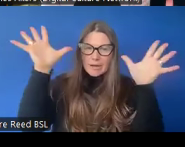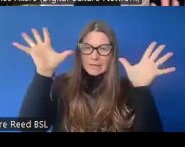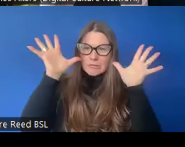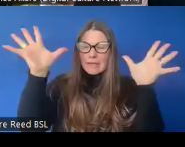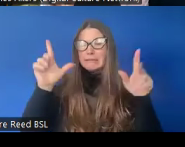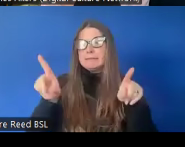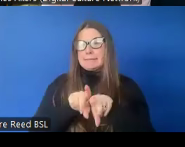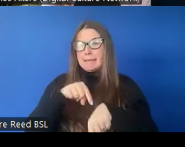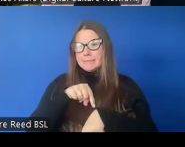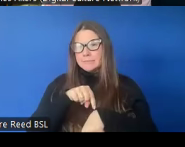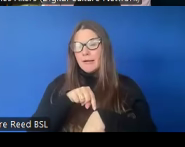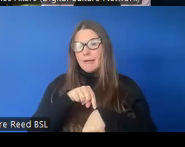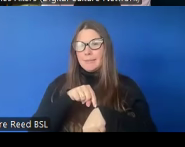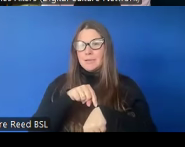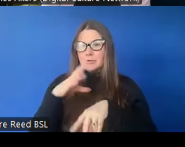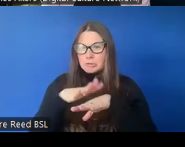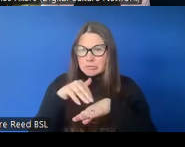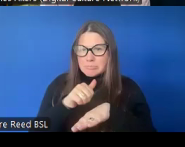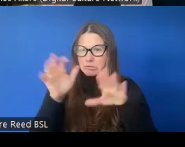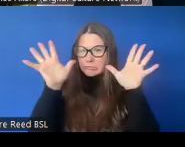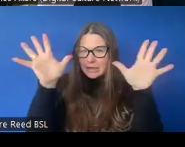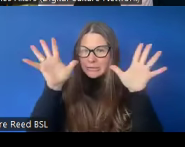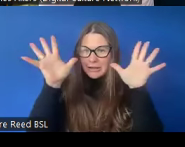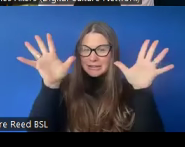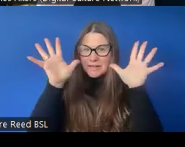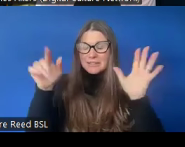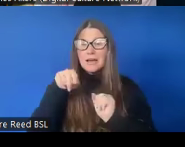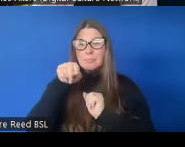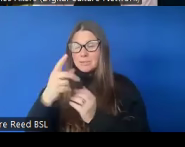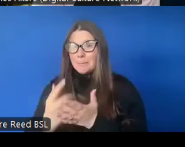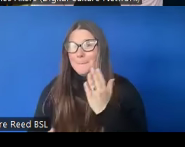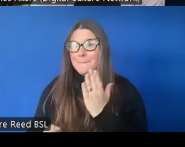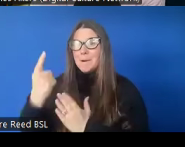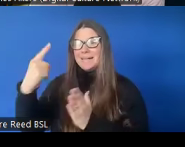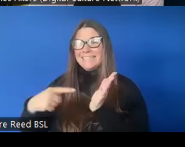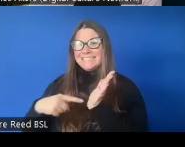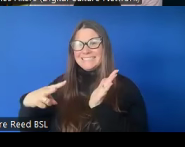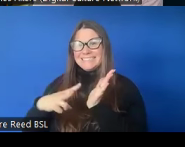Actually, when you throw a different thing in there, which is not actually to do with the normal reindeers that we'll see,